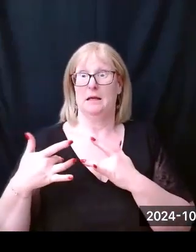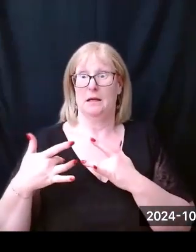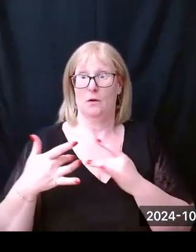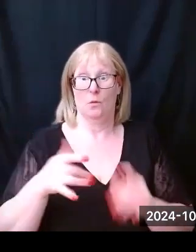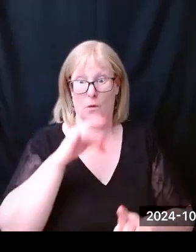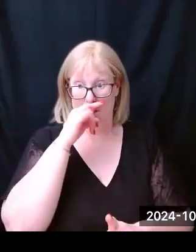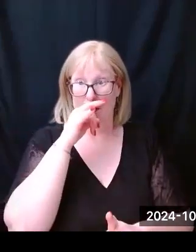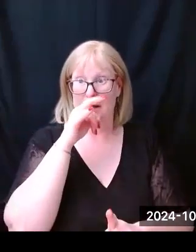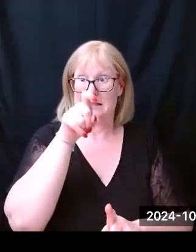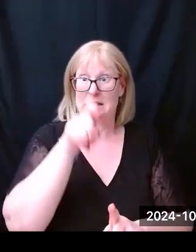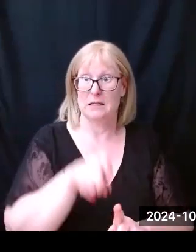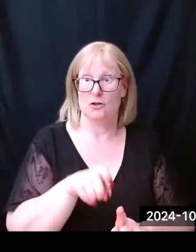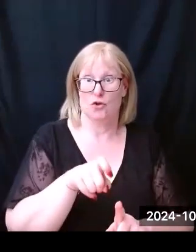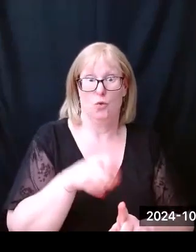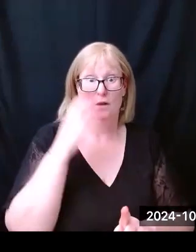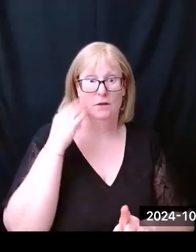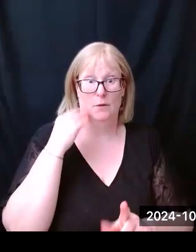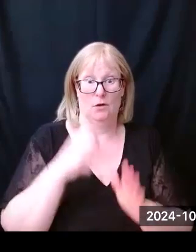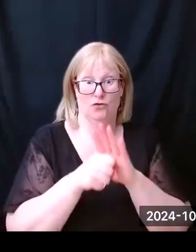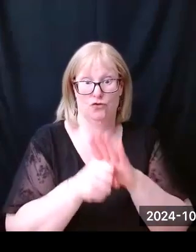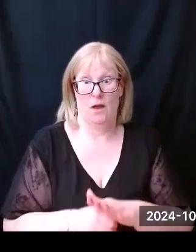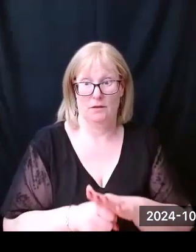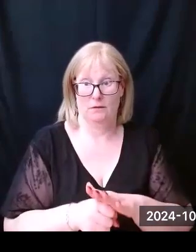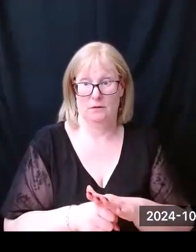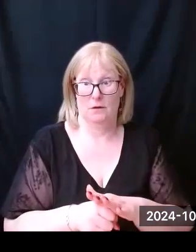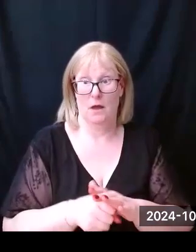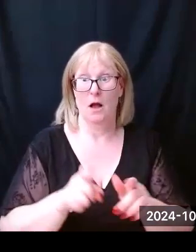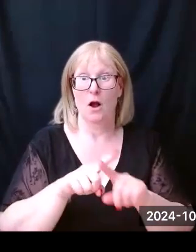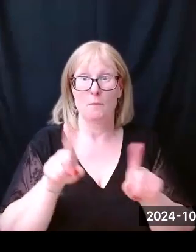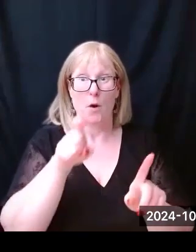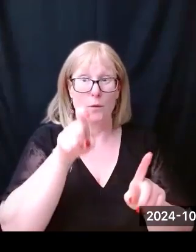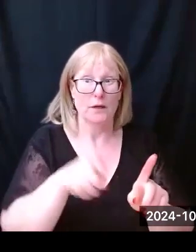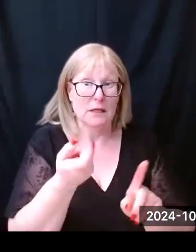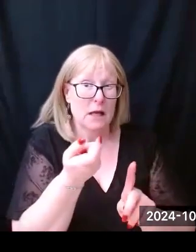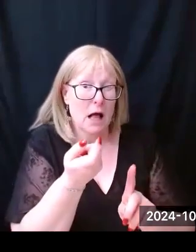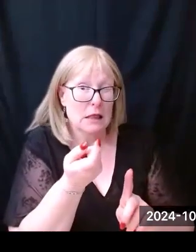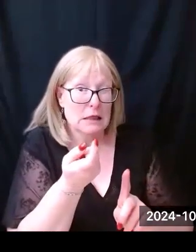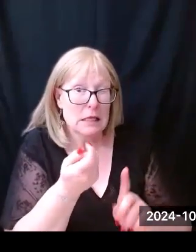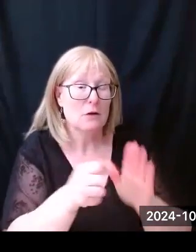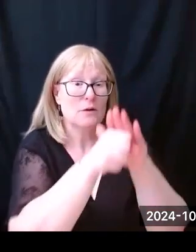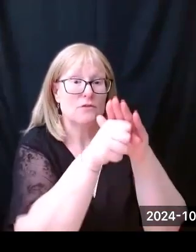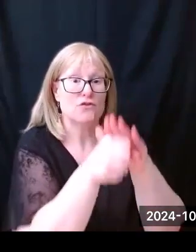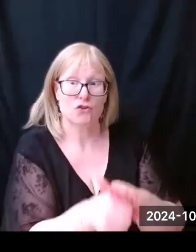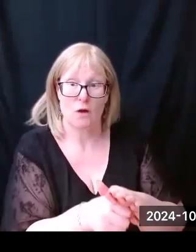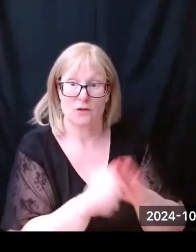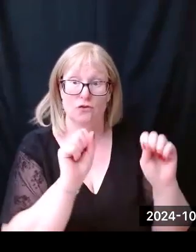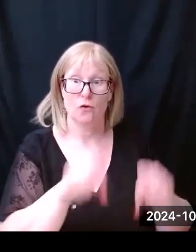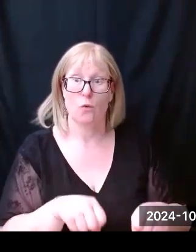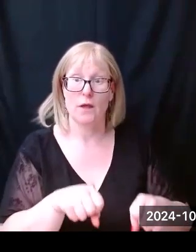we need a little bit of that stress to make the art and we need a little bit of that stress for growth.